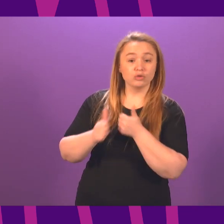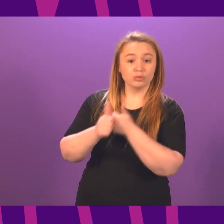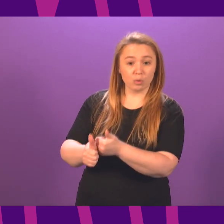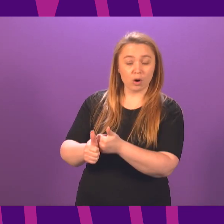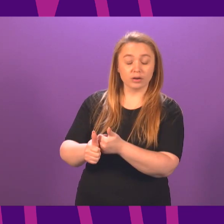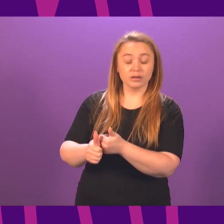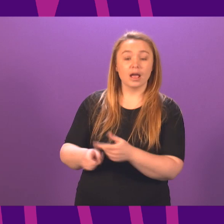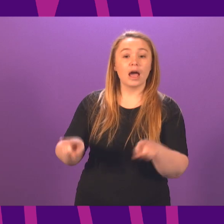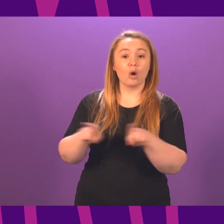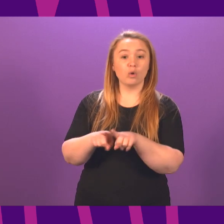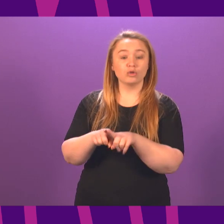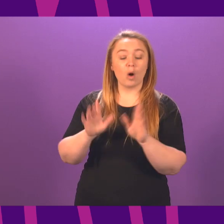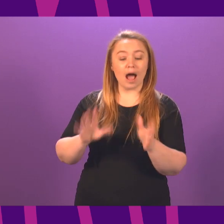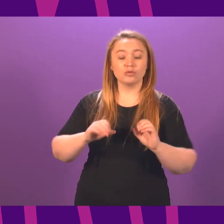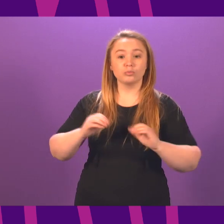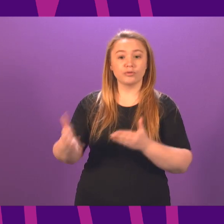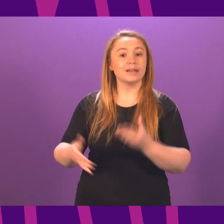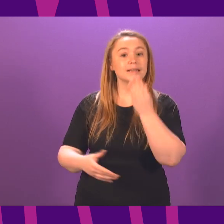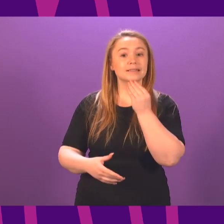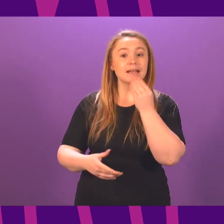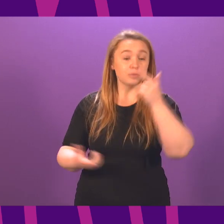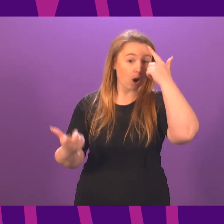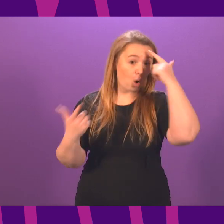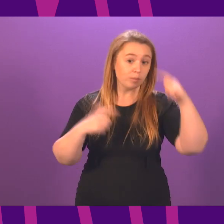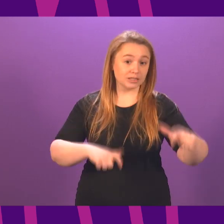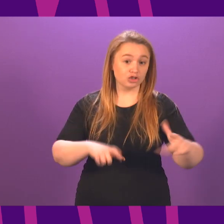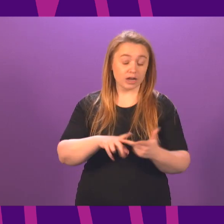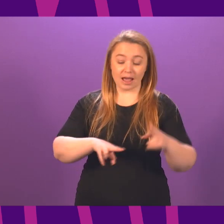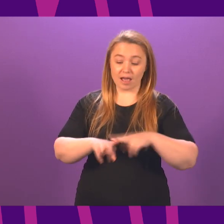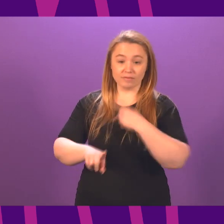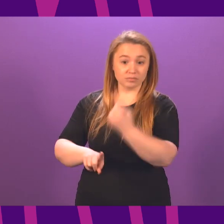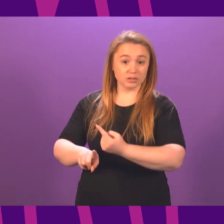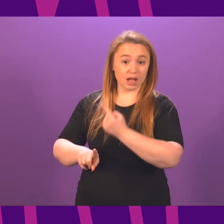provide temporary accommodation to all homeless households. We have taken further actions to